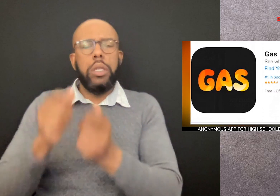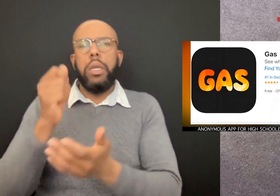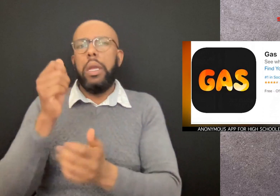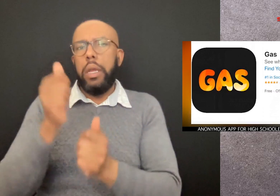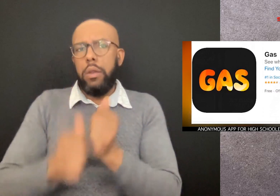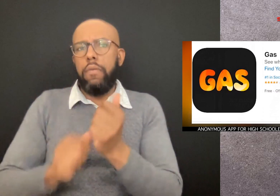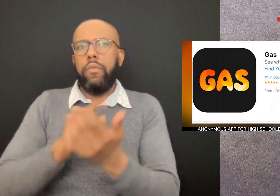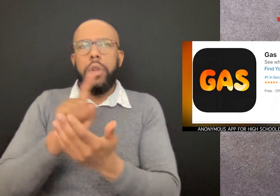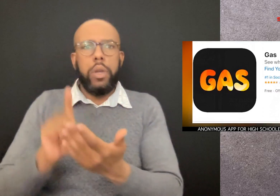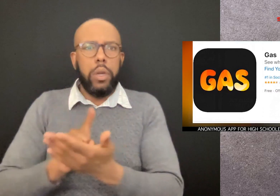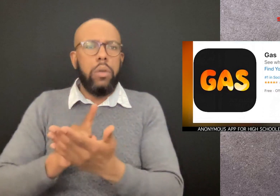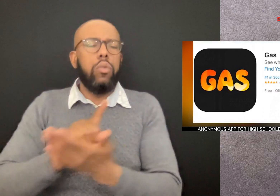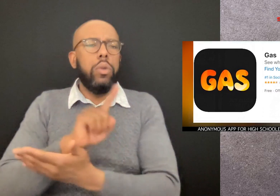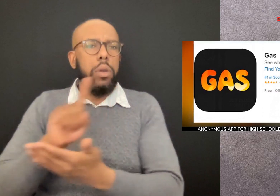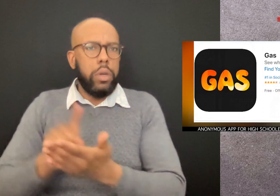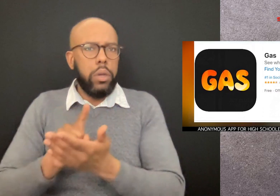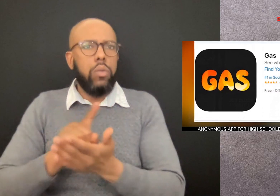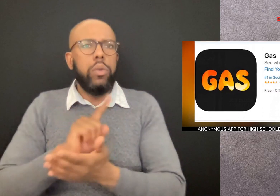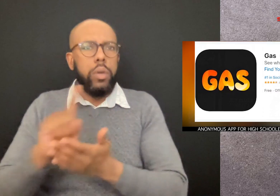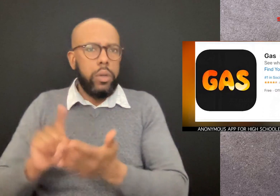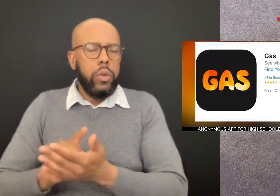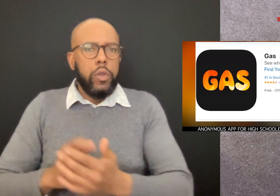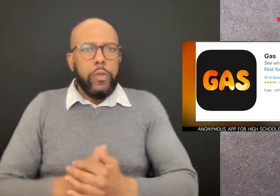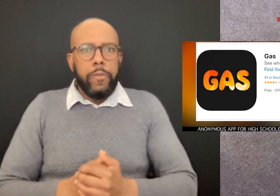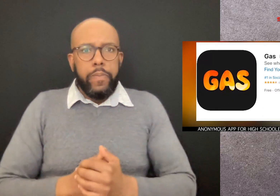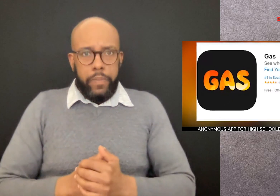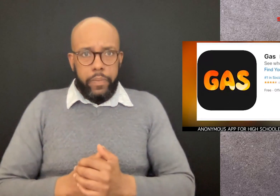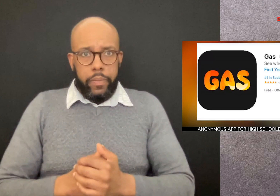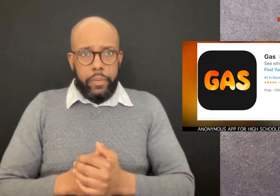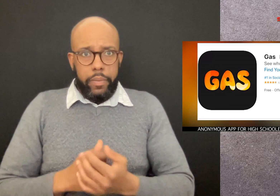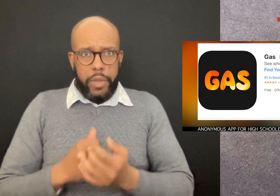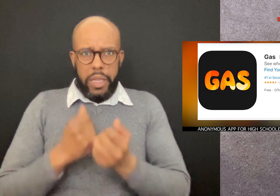Everything from friendly superlatives to flirtatious confessions.